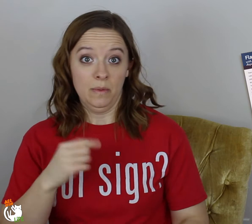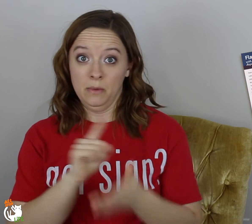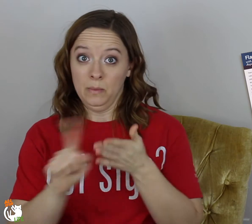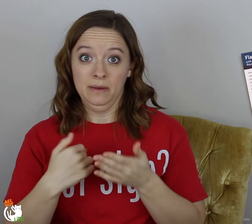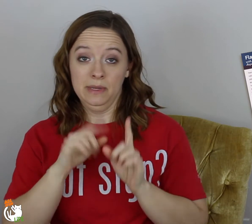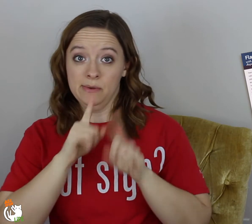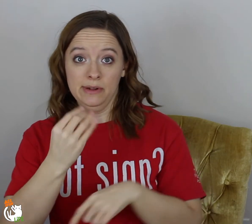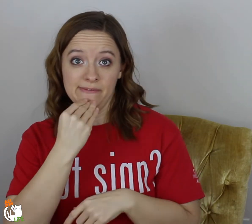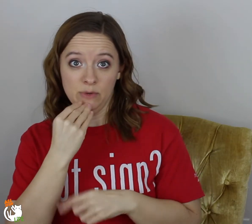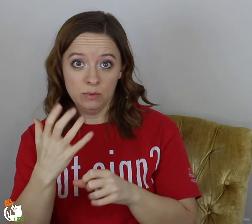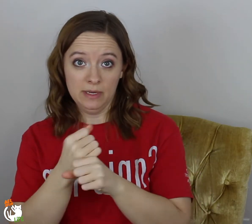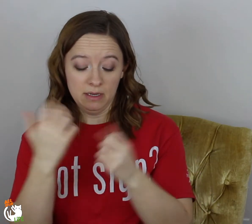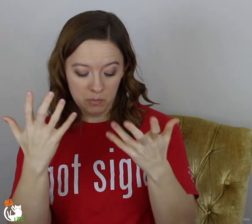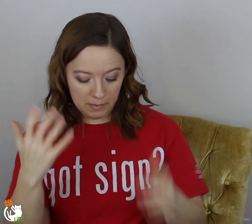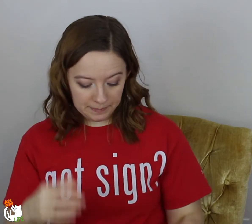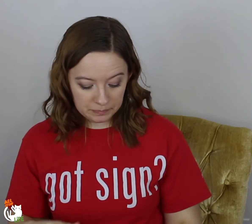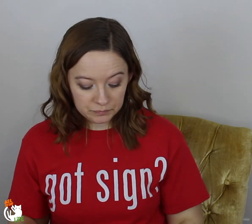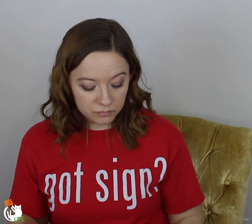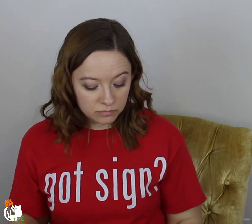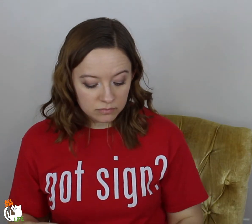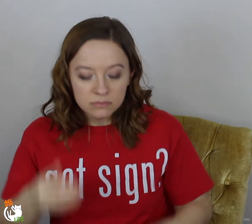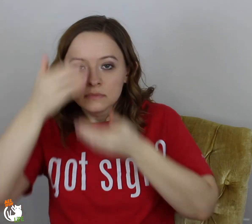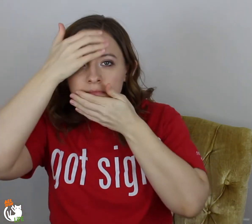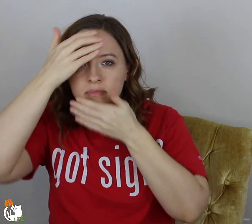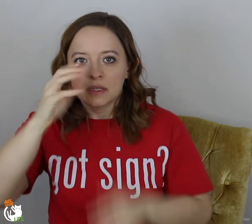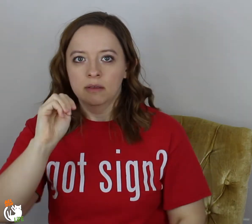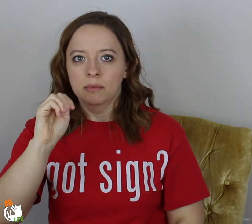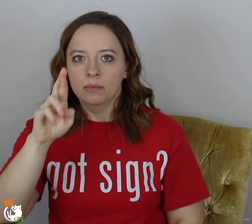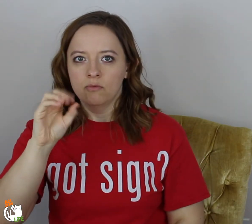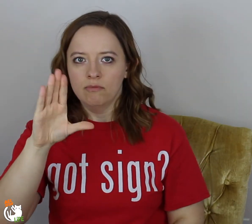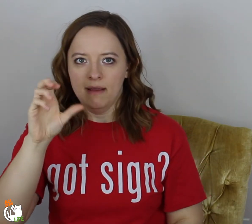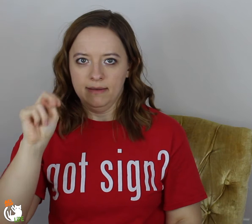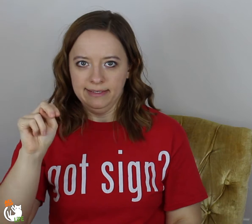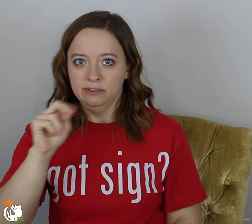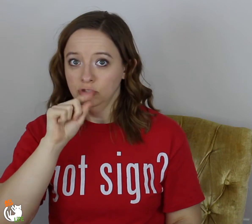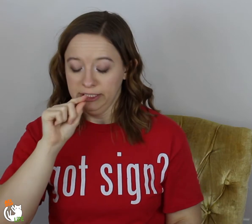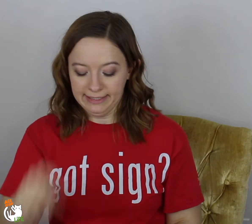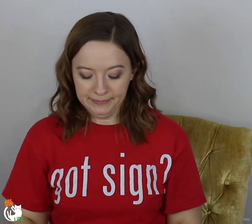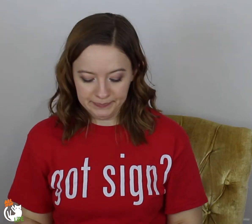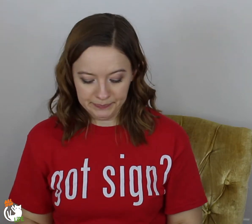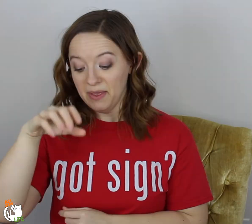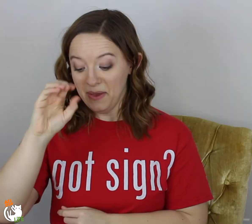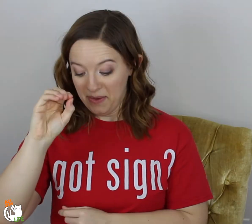So the week that we ordered food we got Moroccan chicken,